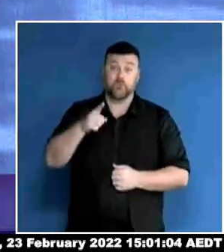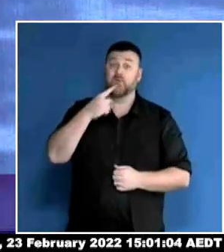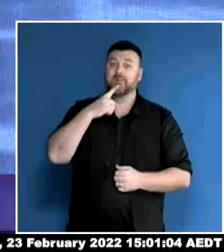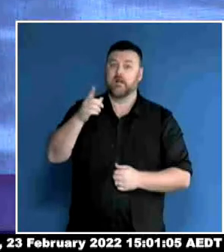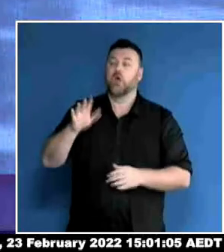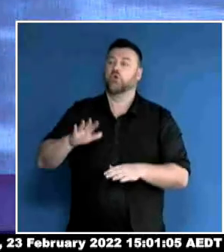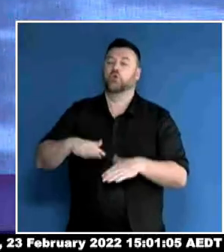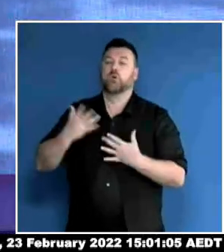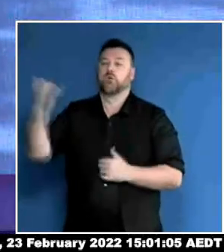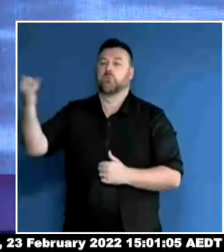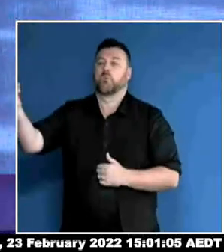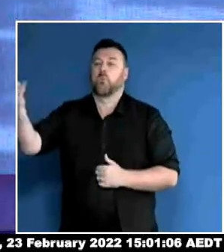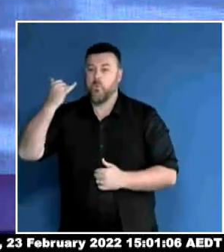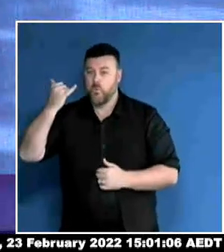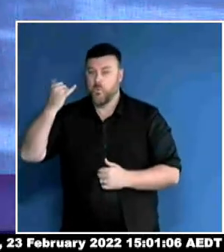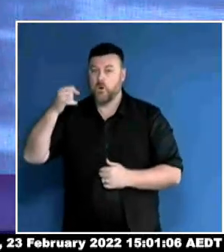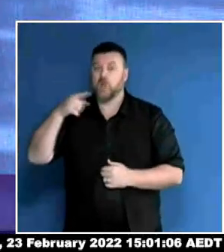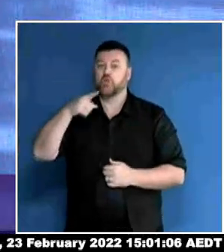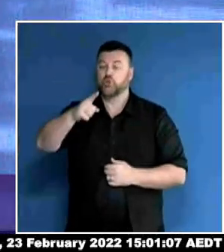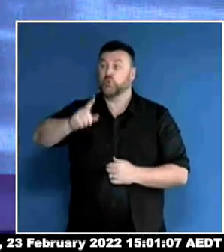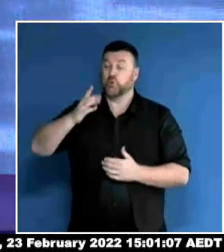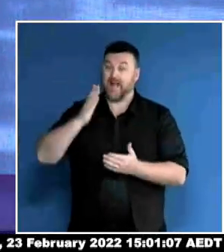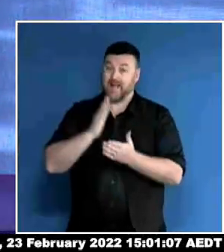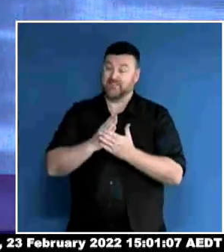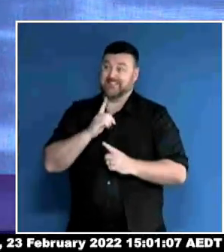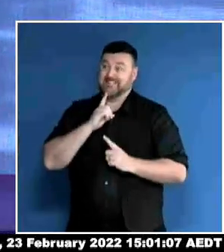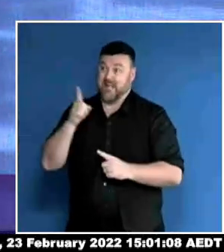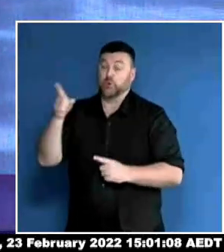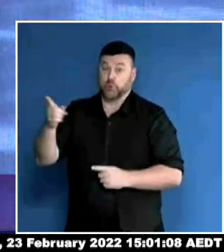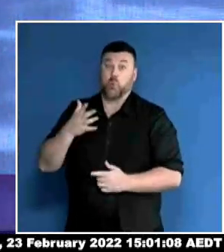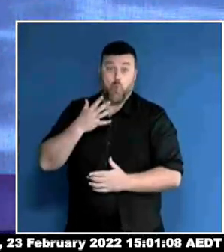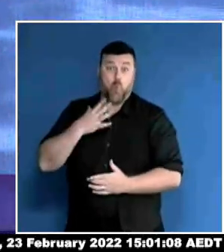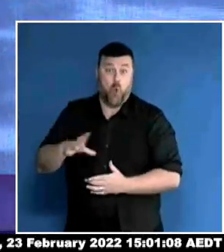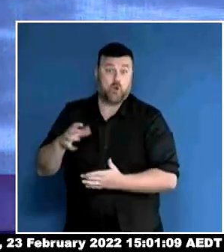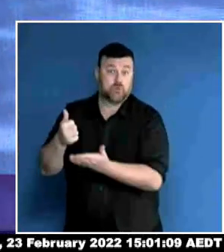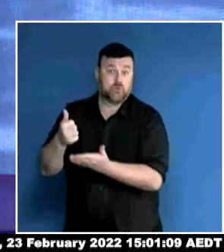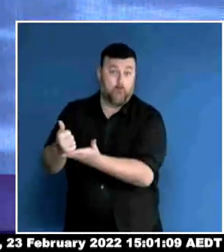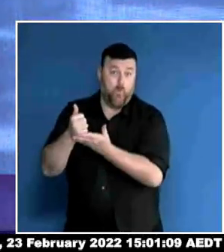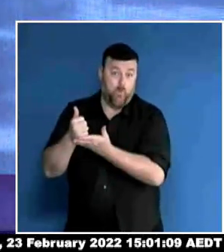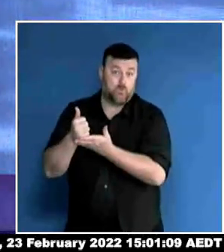You'd been clear about the support that you needed and you wanted something to be done to